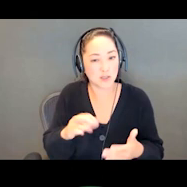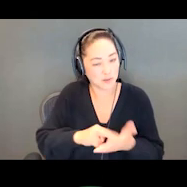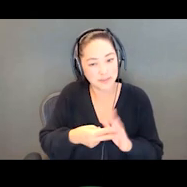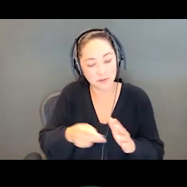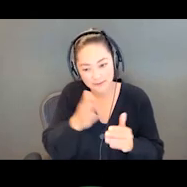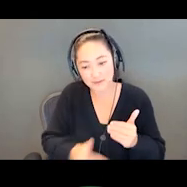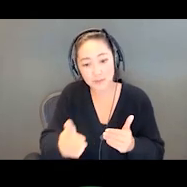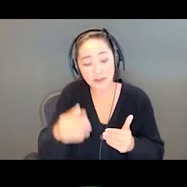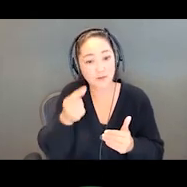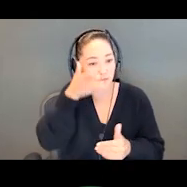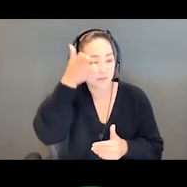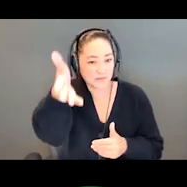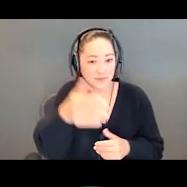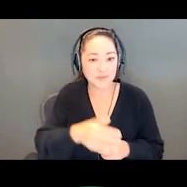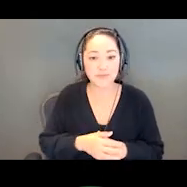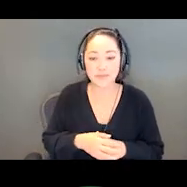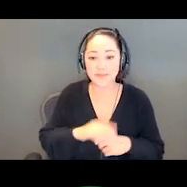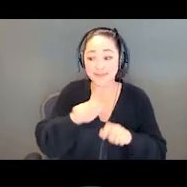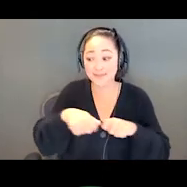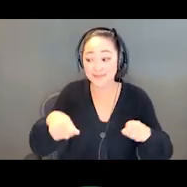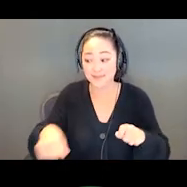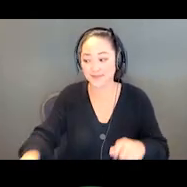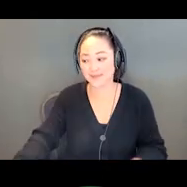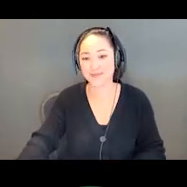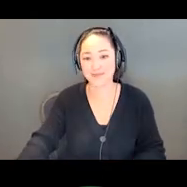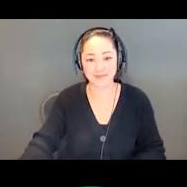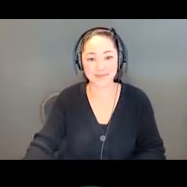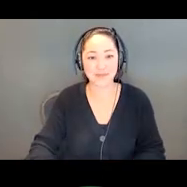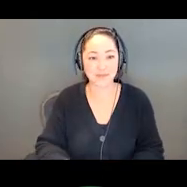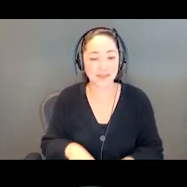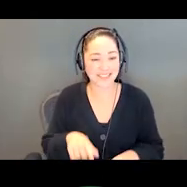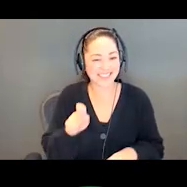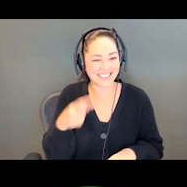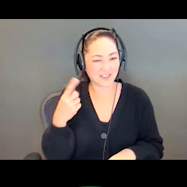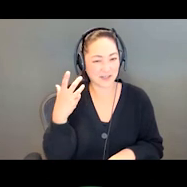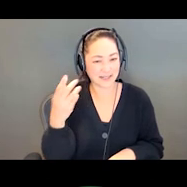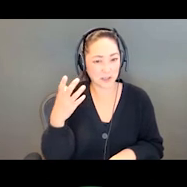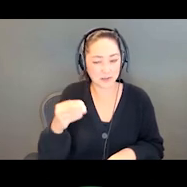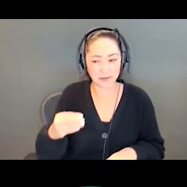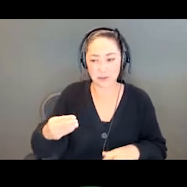To sum up, the need for outdoor accessibility is both urgent and important. We need to recognize